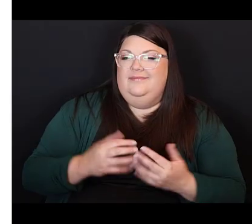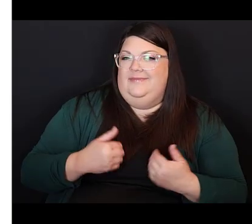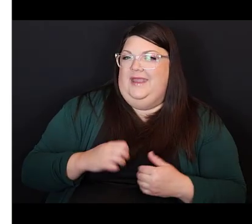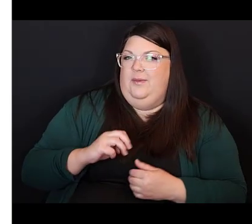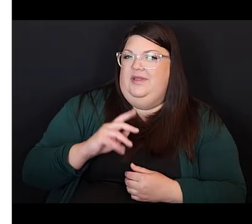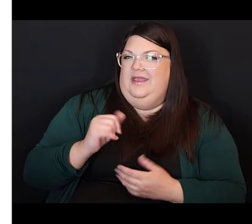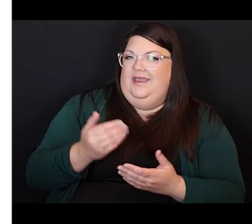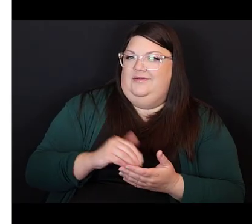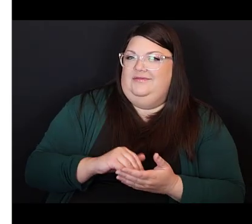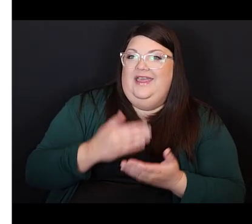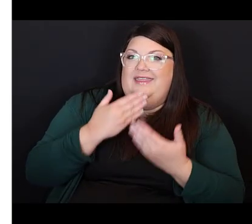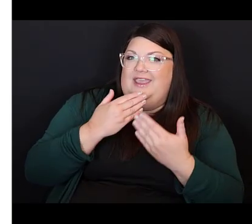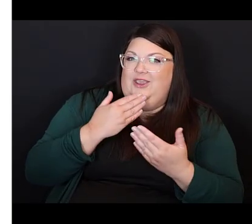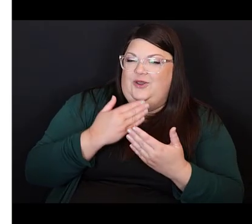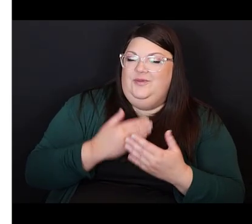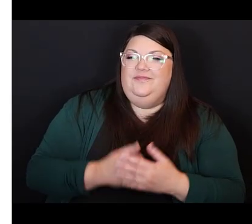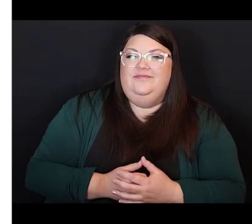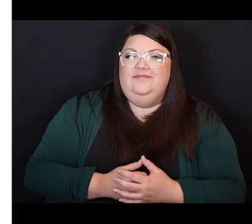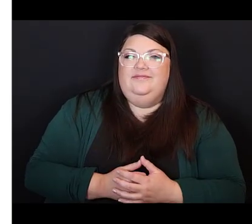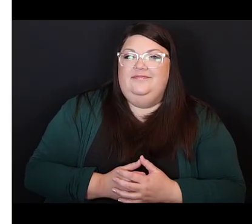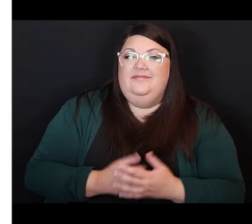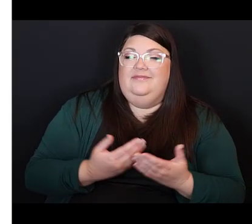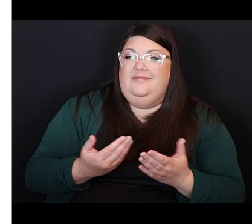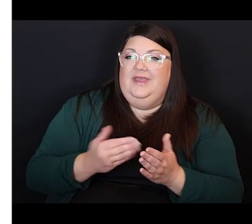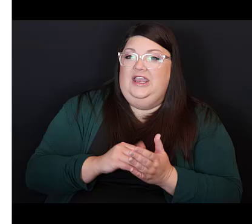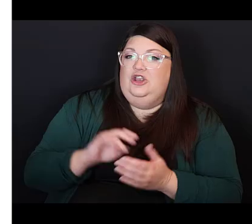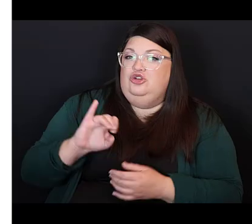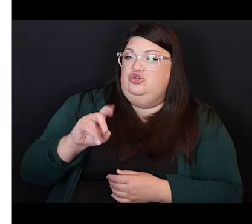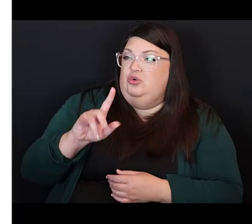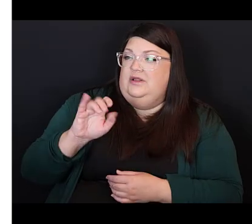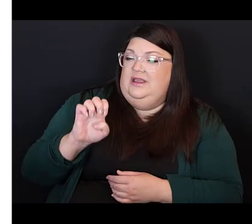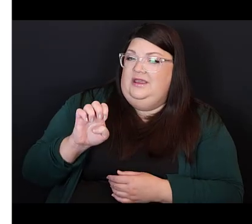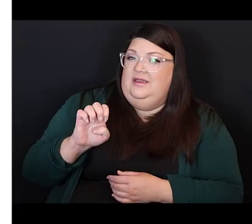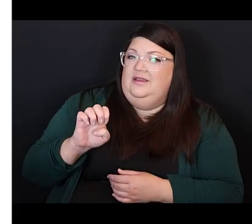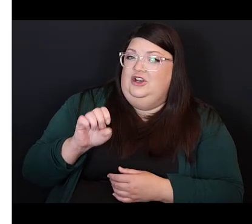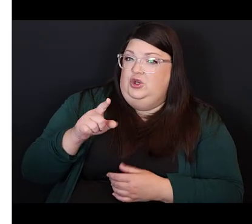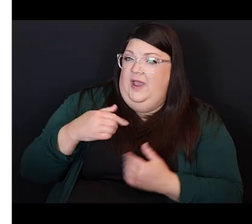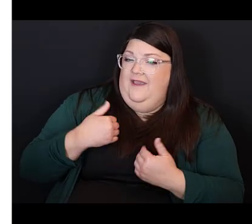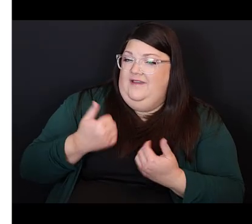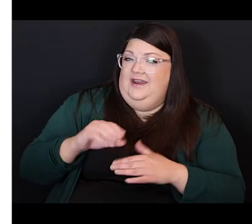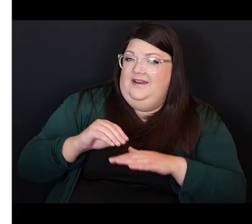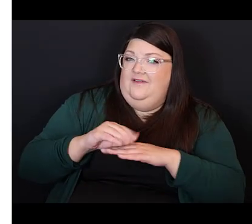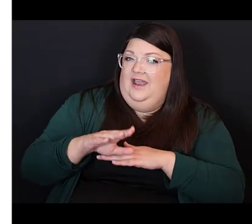[Emily] Emily again, thank you. Turning to Julie, do you have any advice for DIF grantees